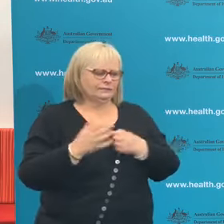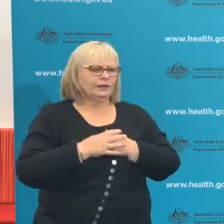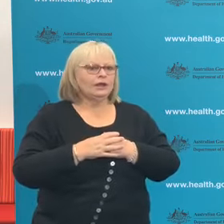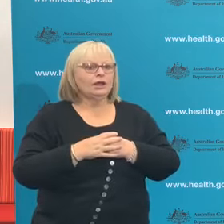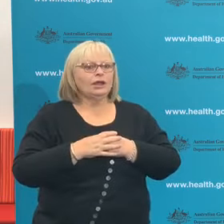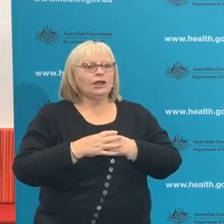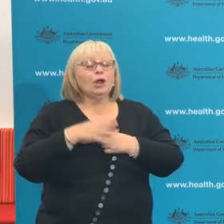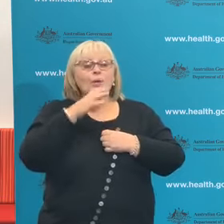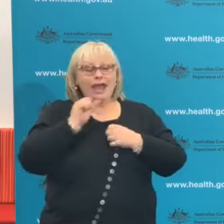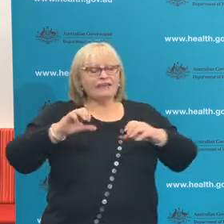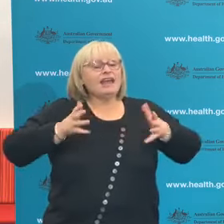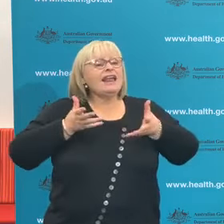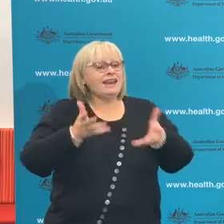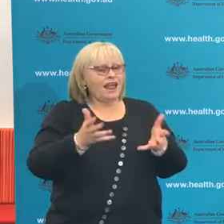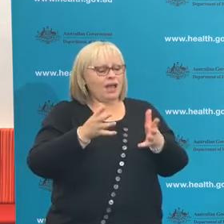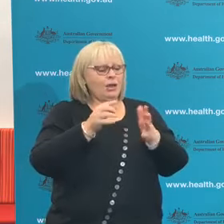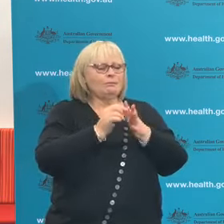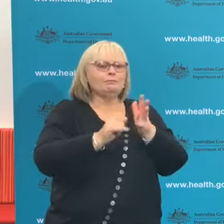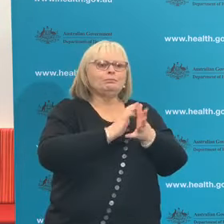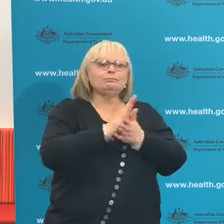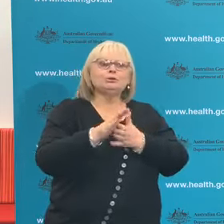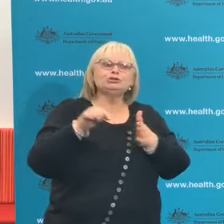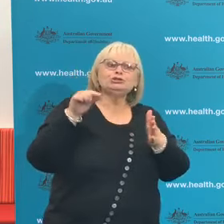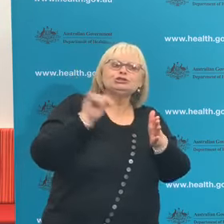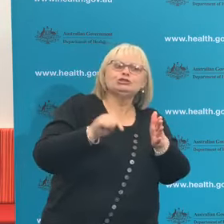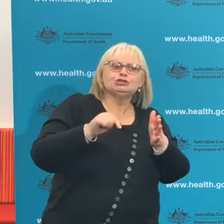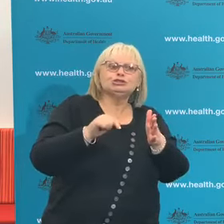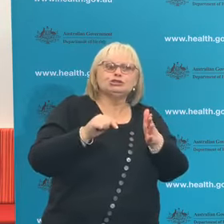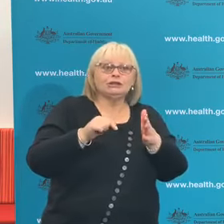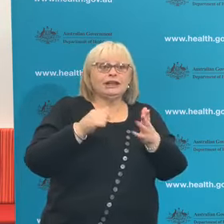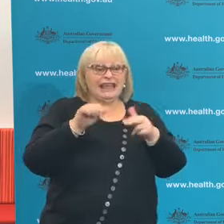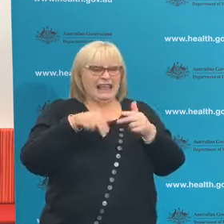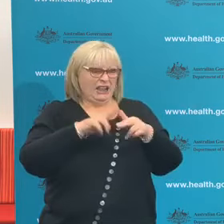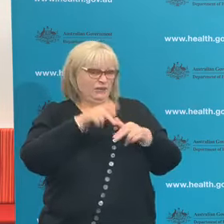notification for all those people who have downloaded the app overnight. I